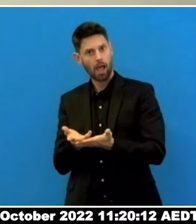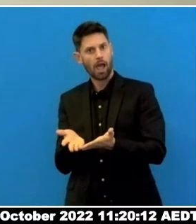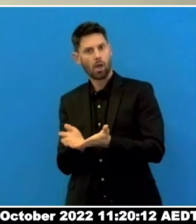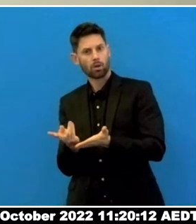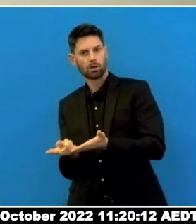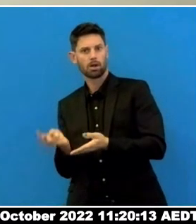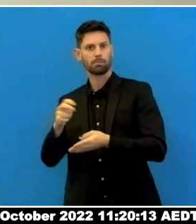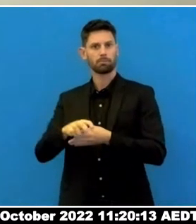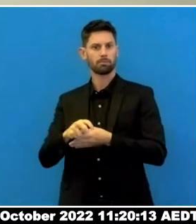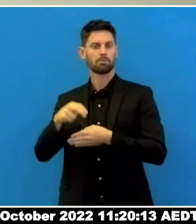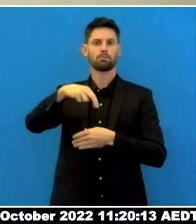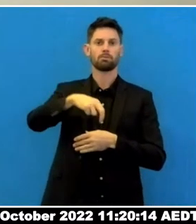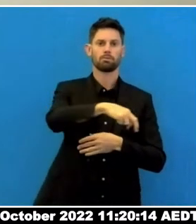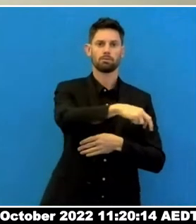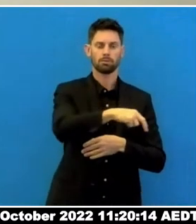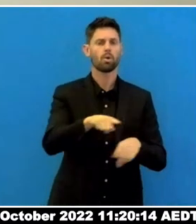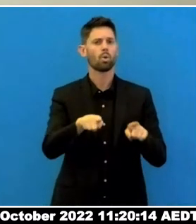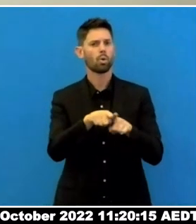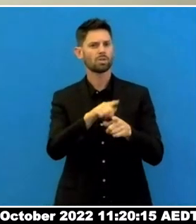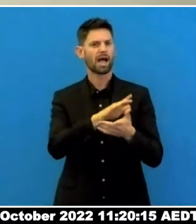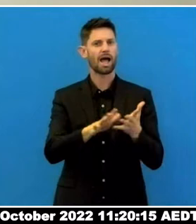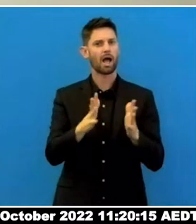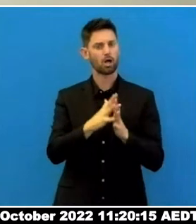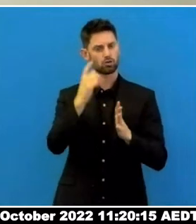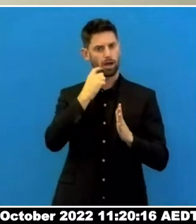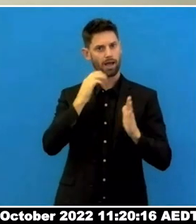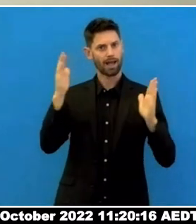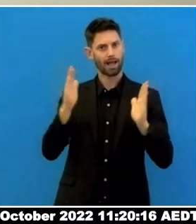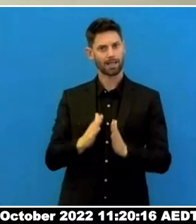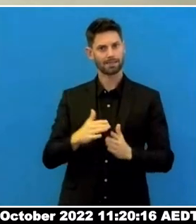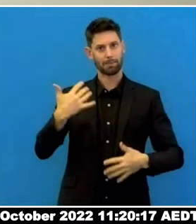I was exited from the service in May 2022."